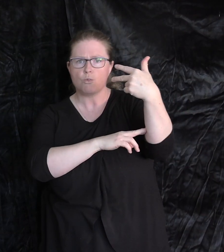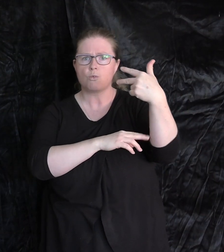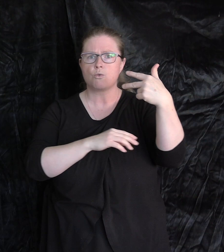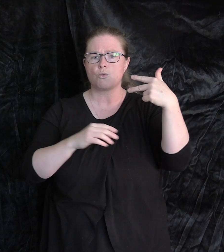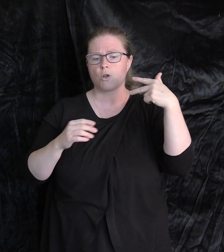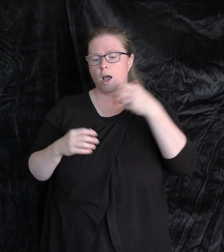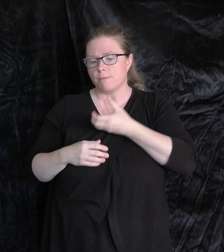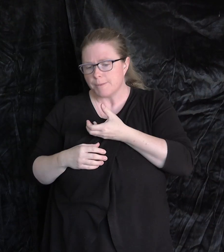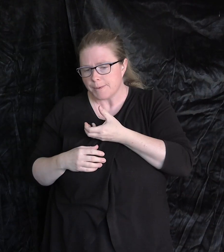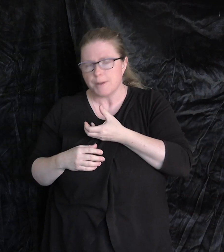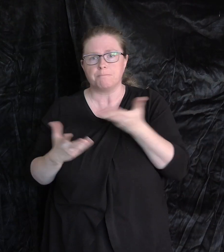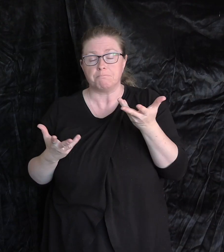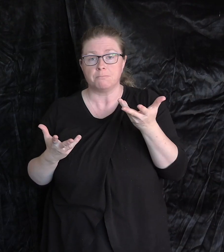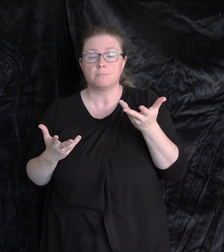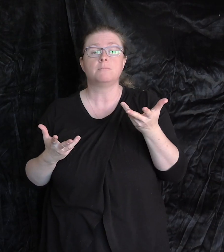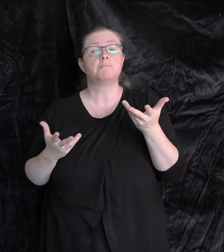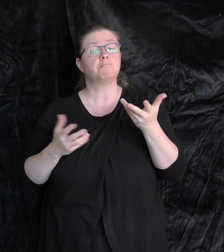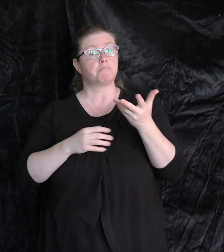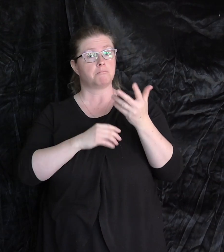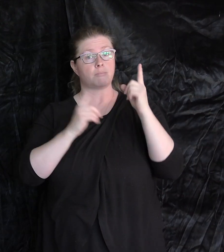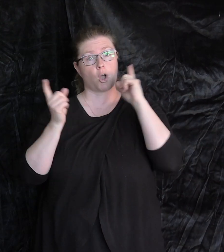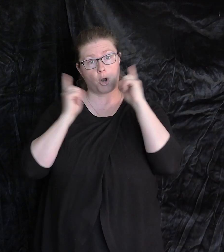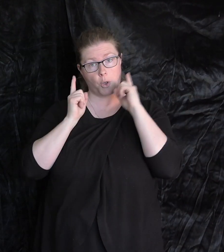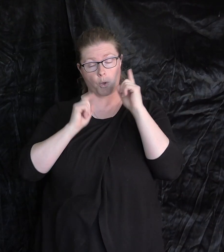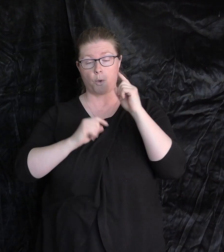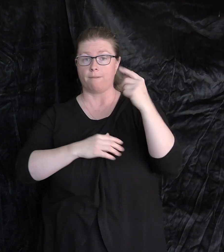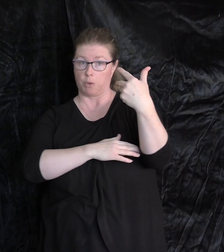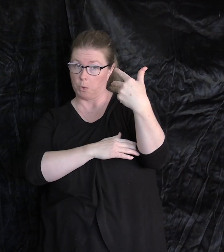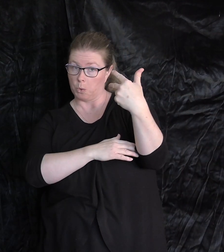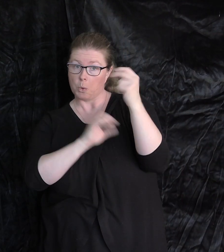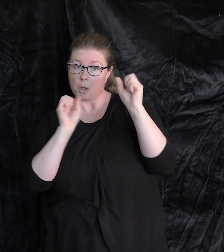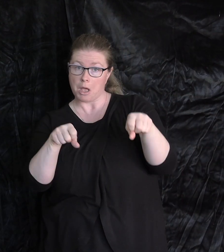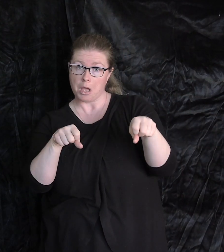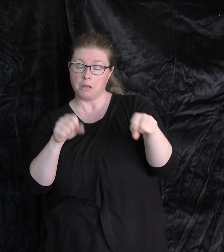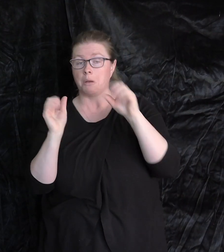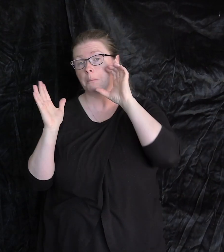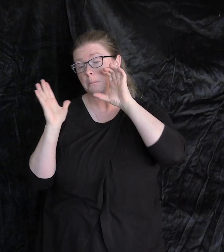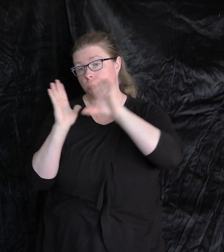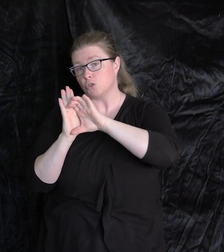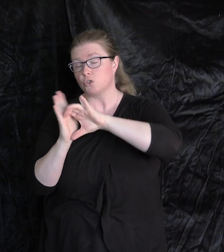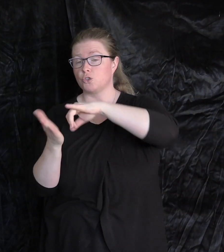Acceptable formats include audio and video recordings, photographs, drawings and writing